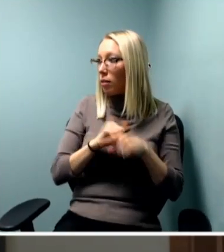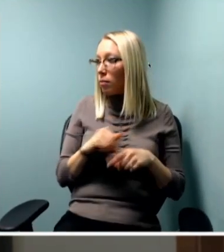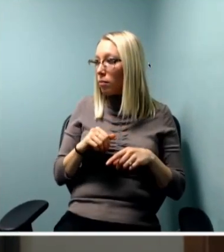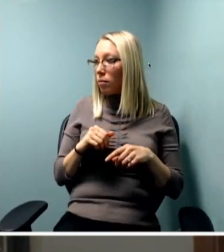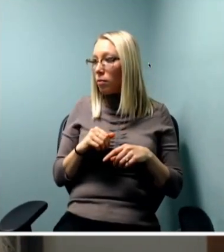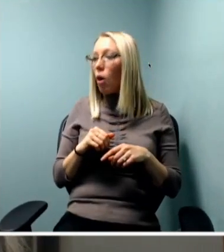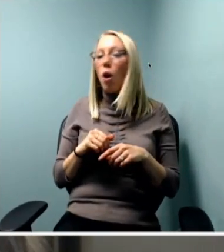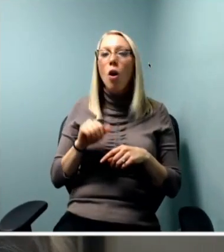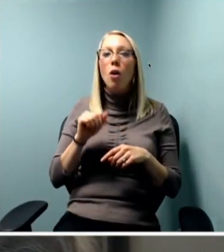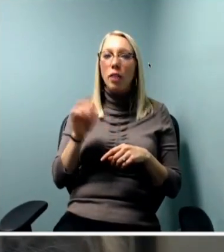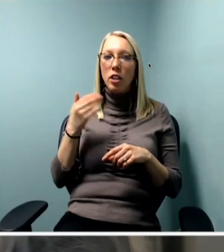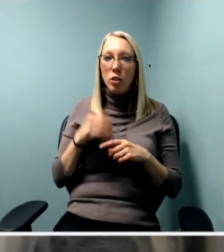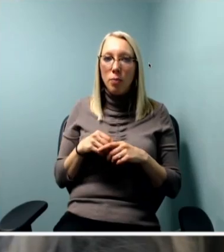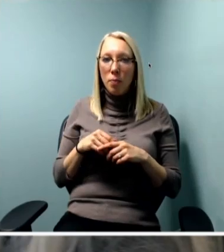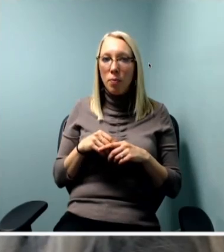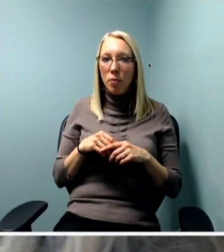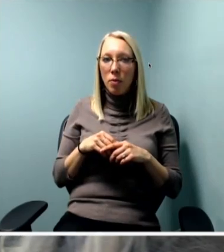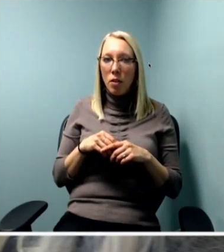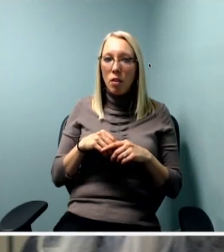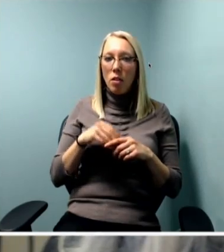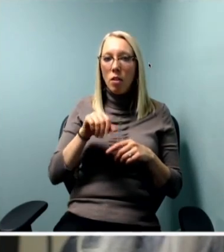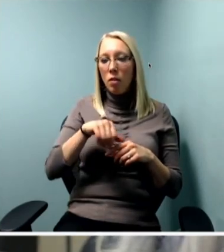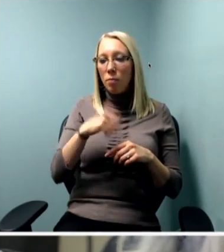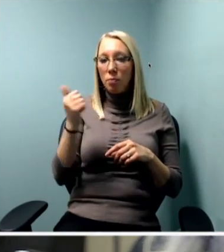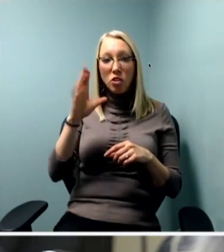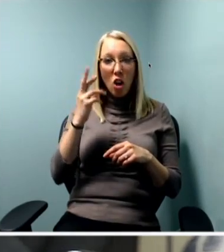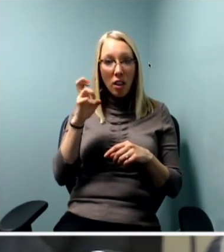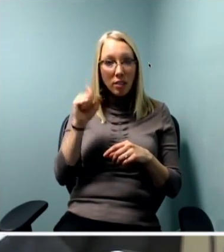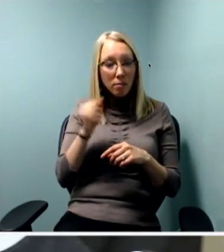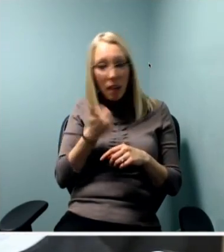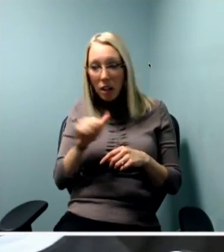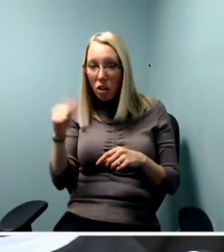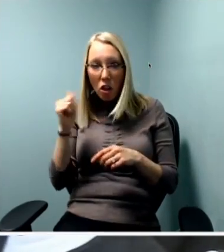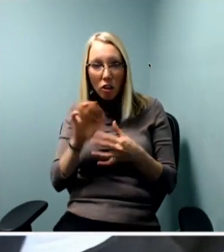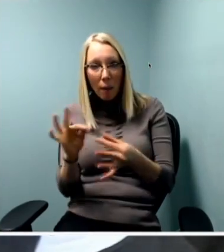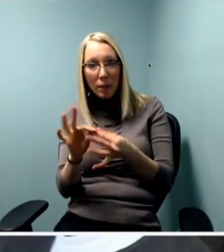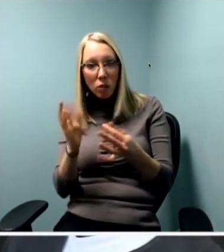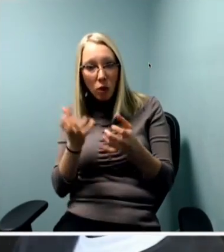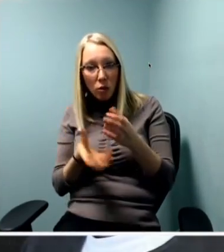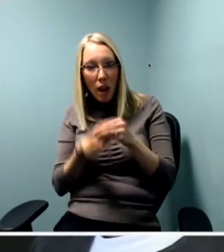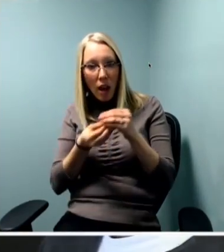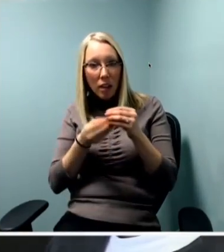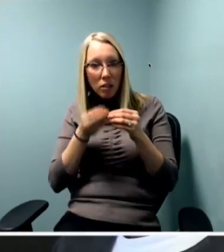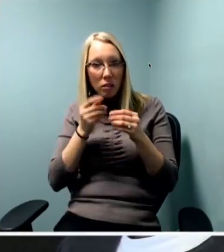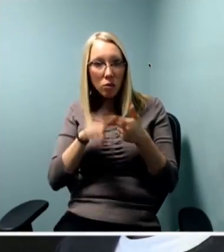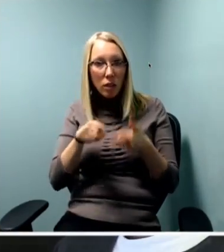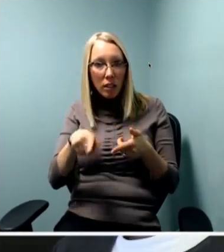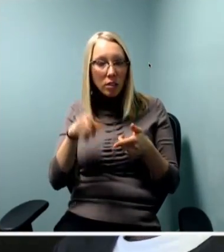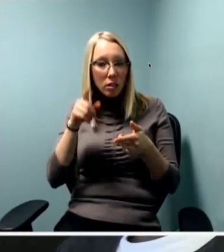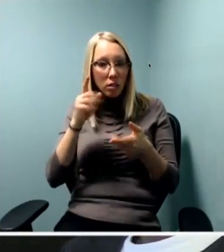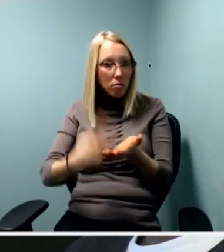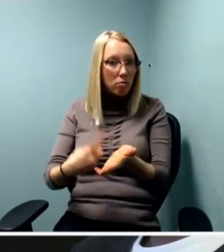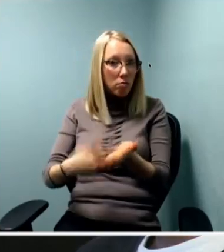(Charles) Any other contributions to this question about how do you get this-- how do you get the training you need?